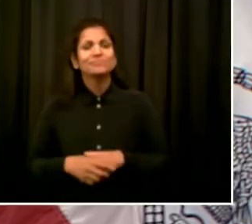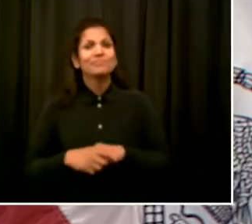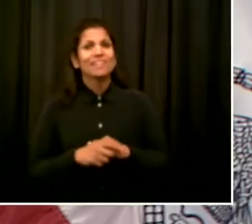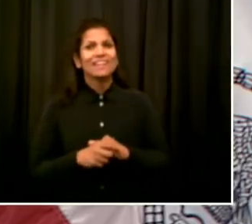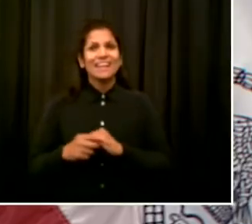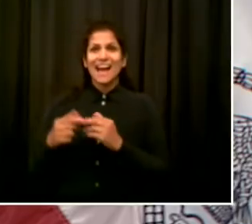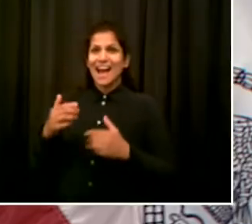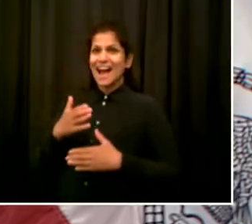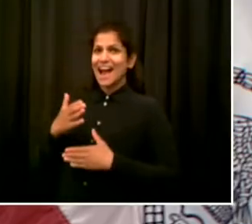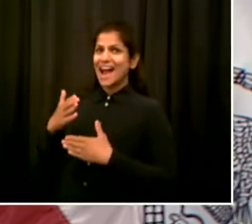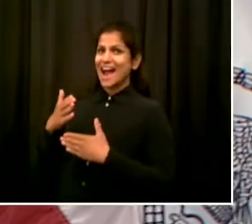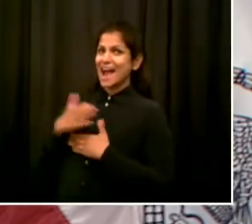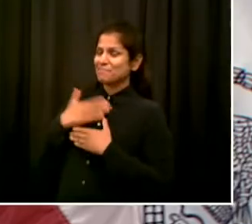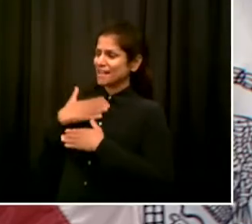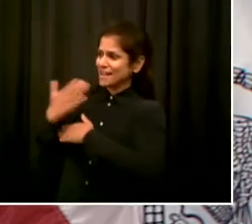MORNING, MR.